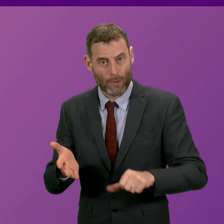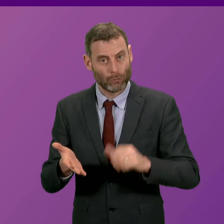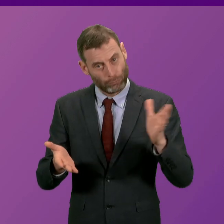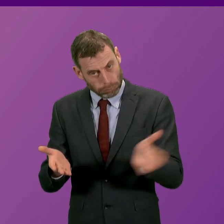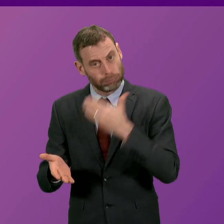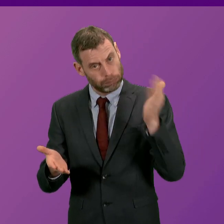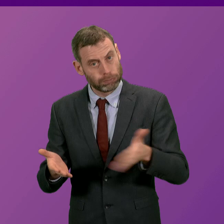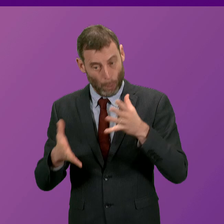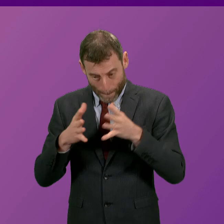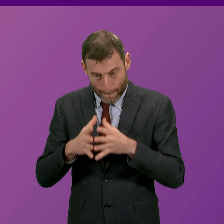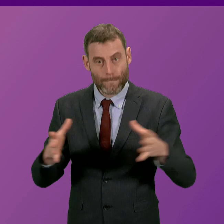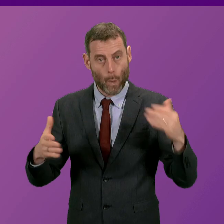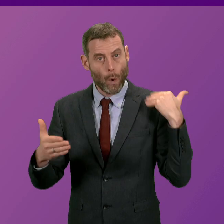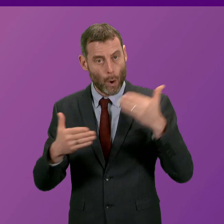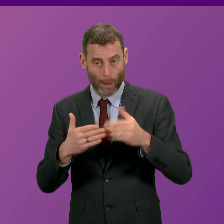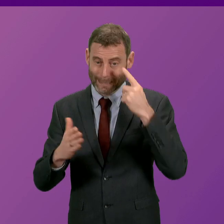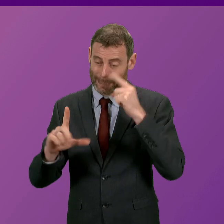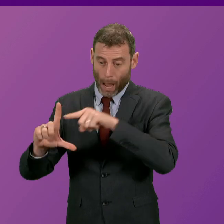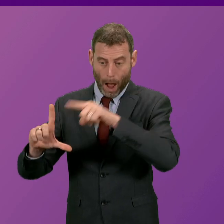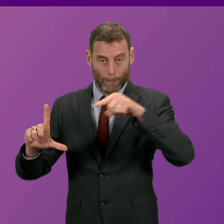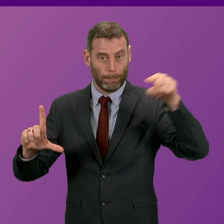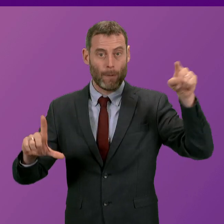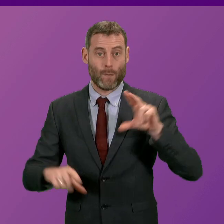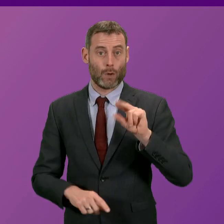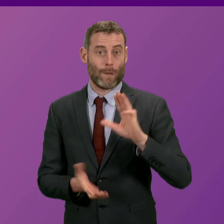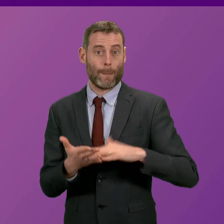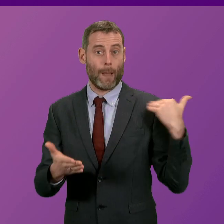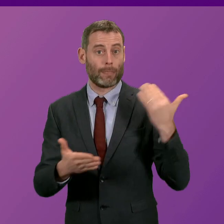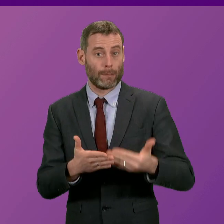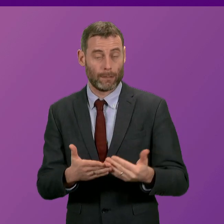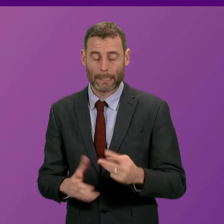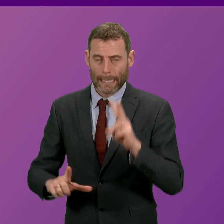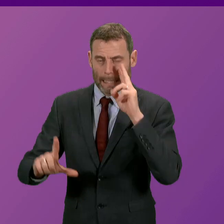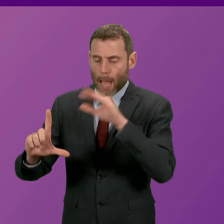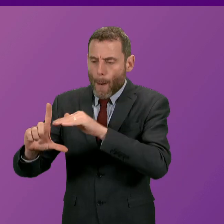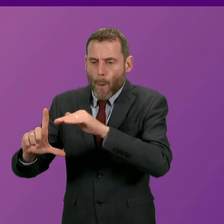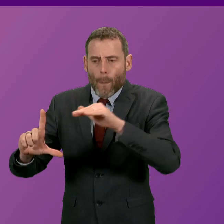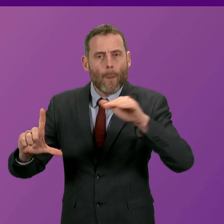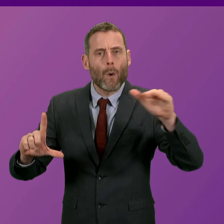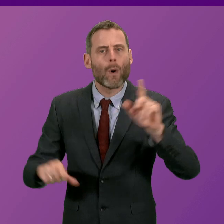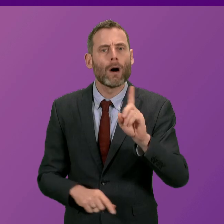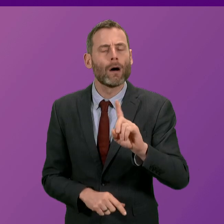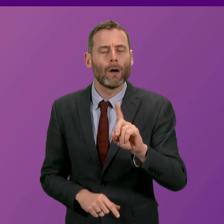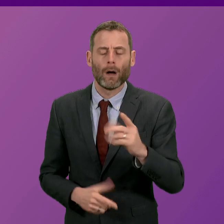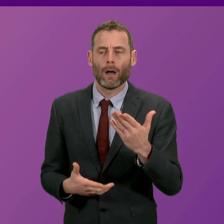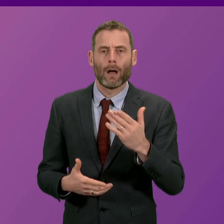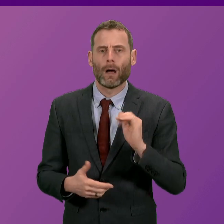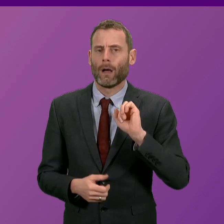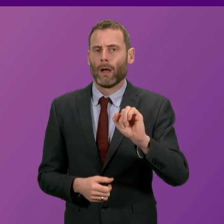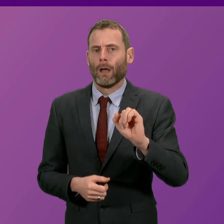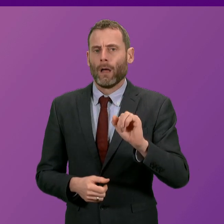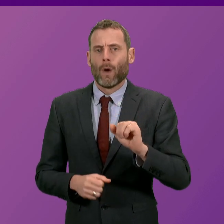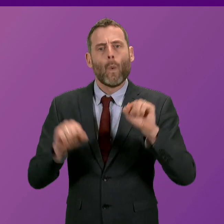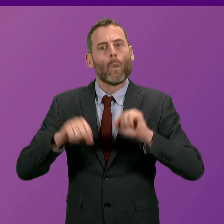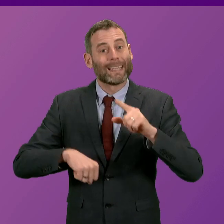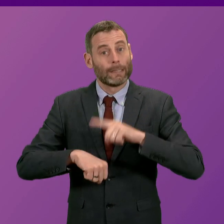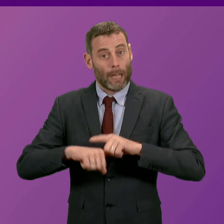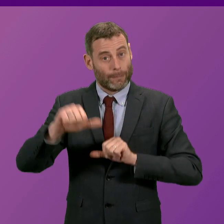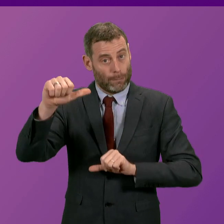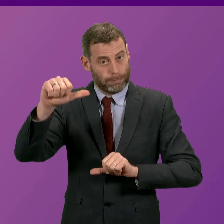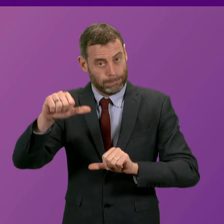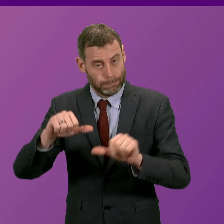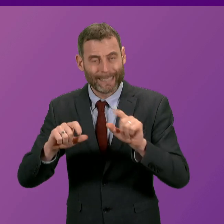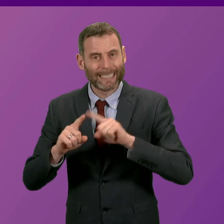over the past 12 months and in the performance on waiting times in a number of disciplines.